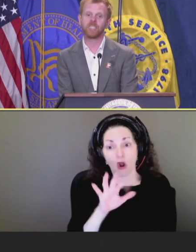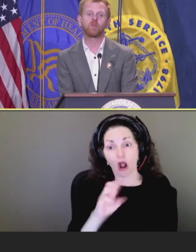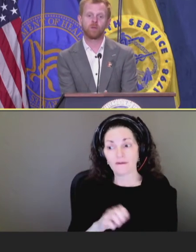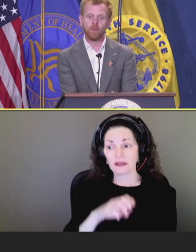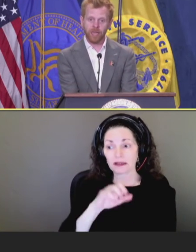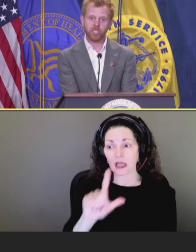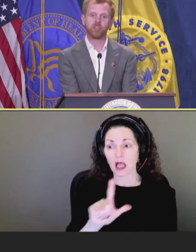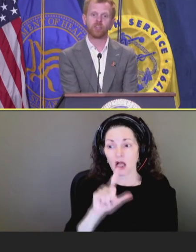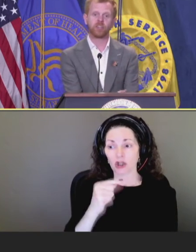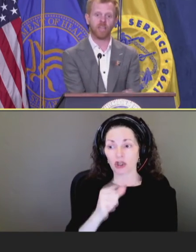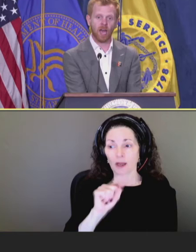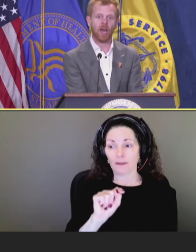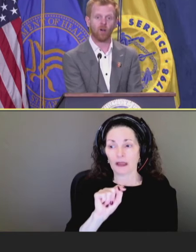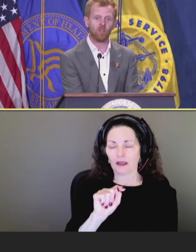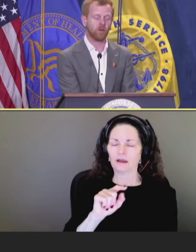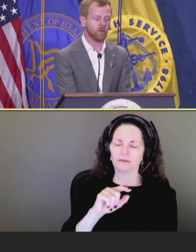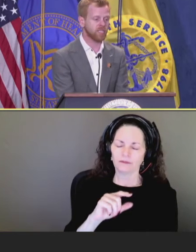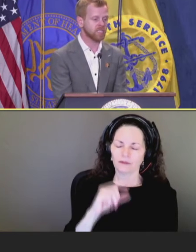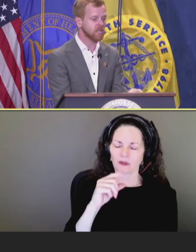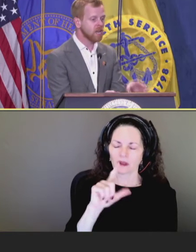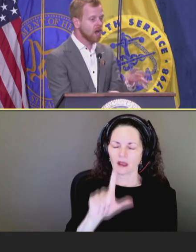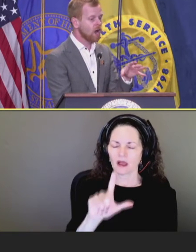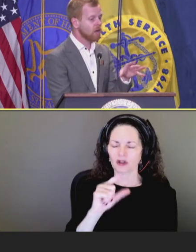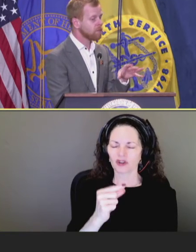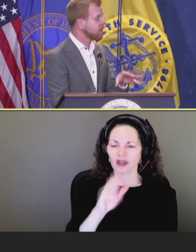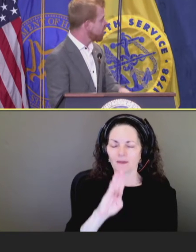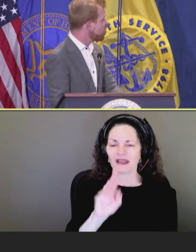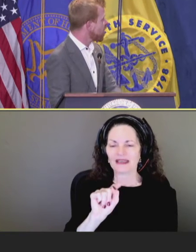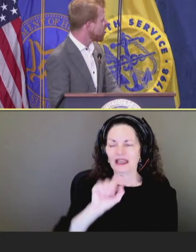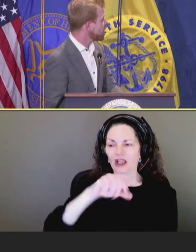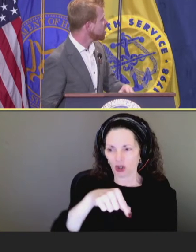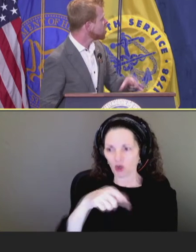and we want to make sure that there's health focus in that.